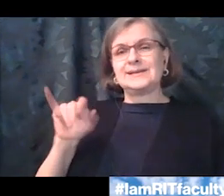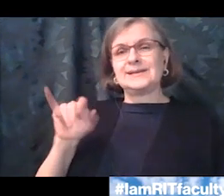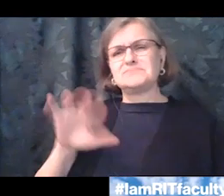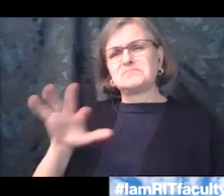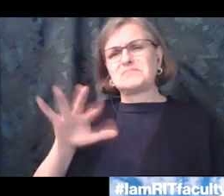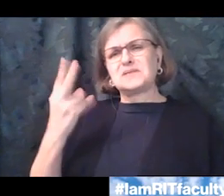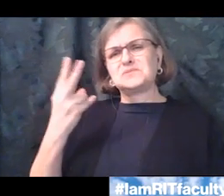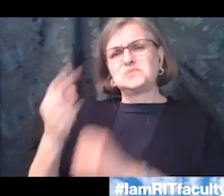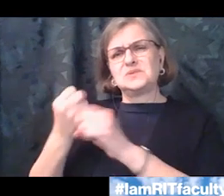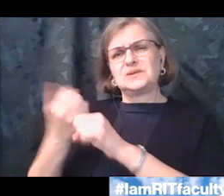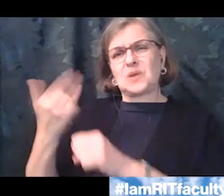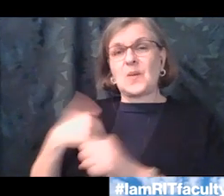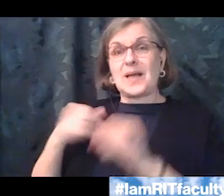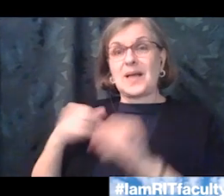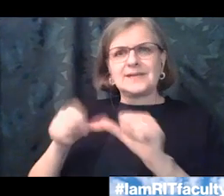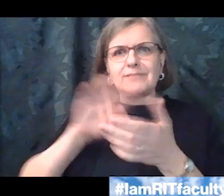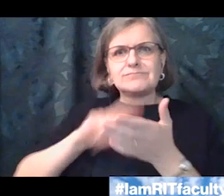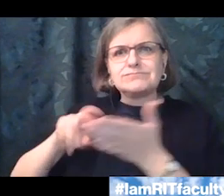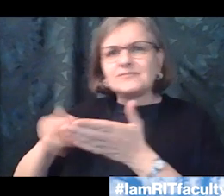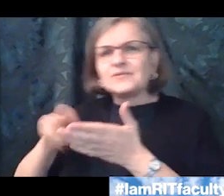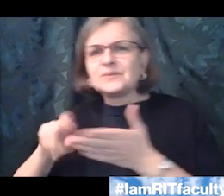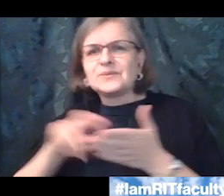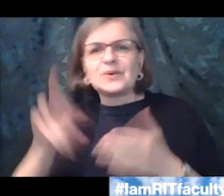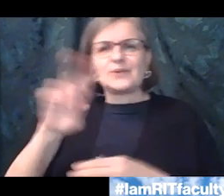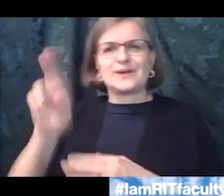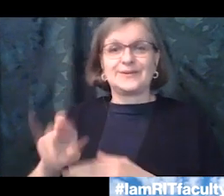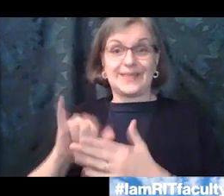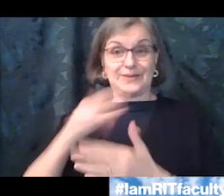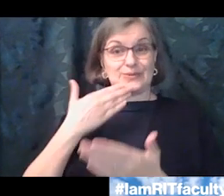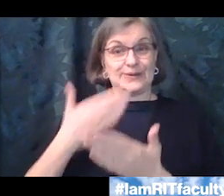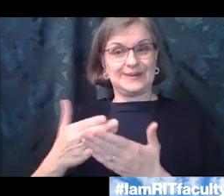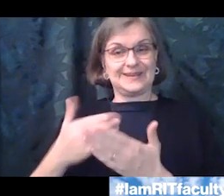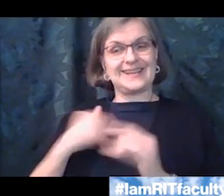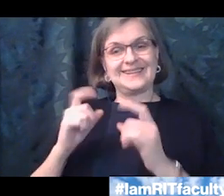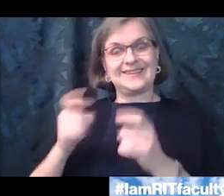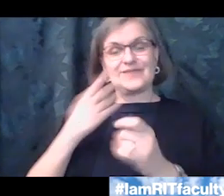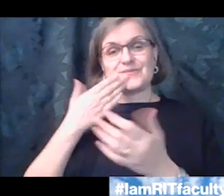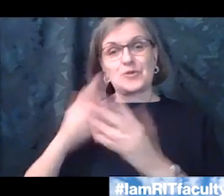so I'm still in the discovery phase myself, and that's good. Because I can give you a good perspective of the things to